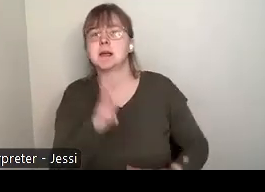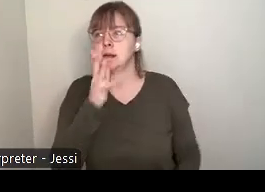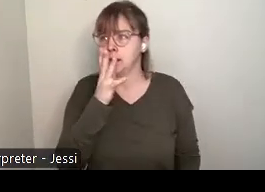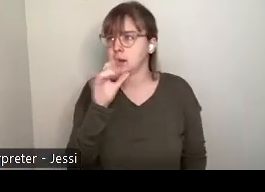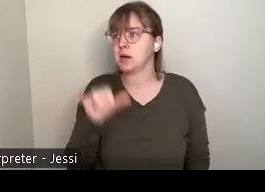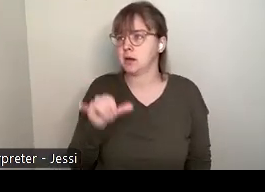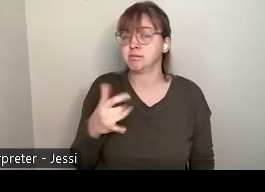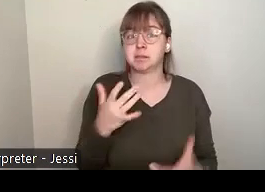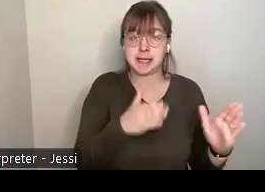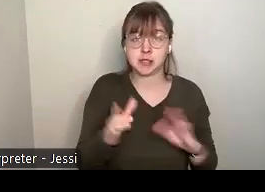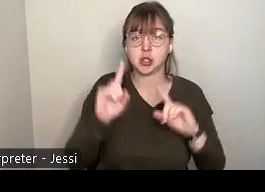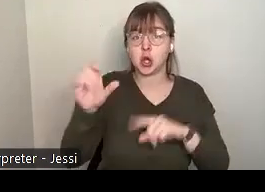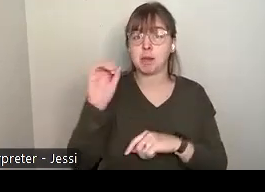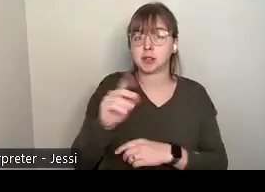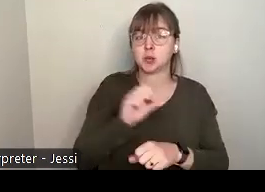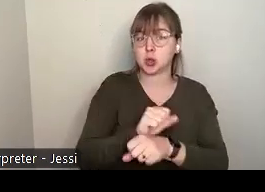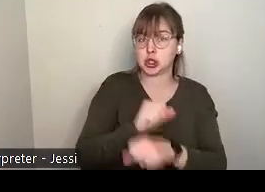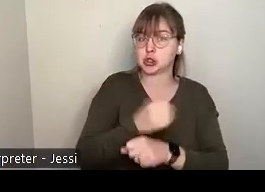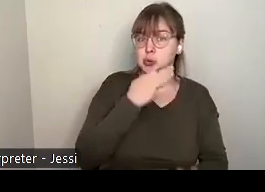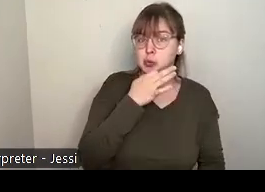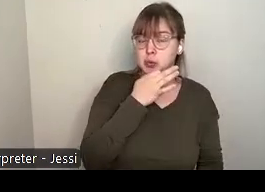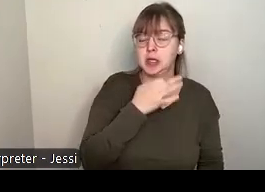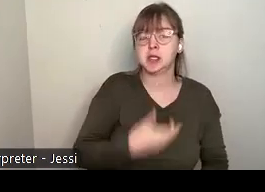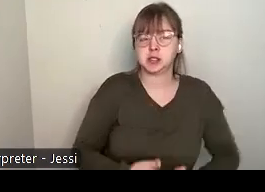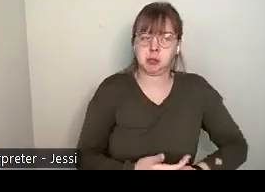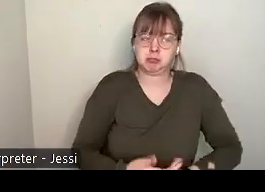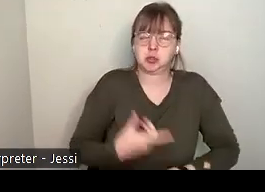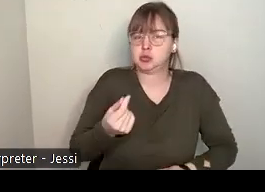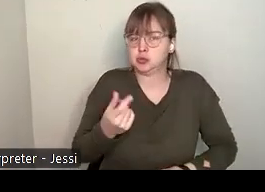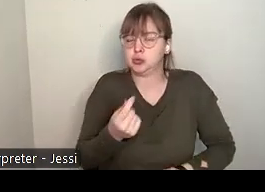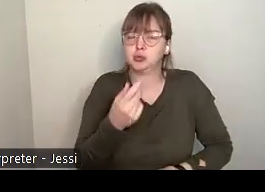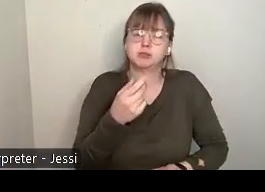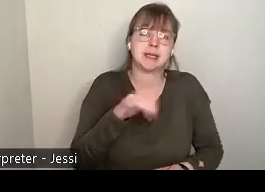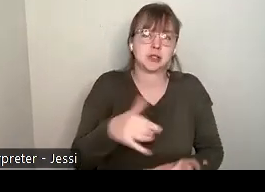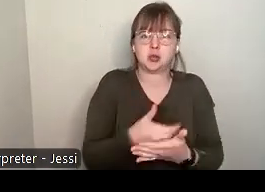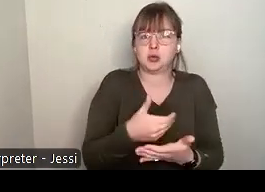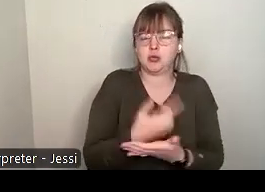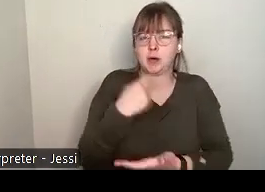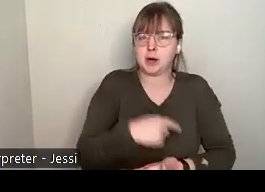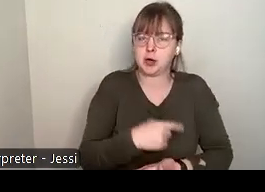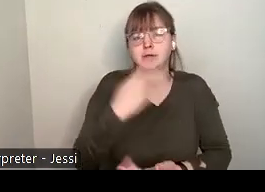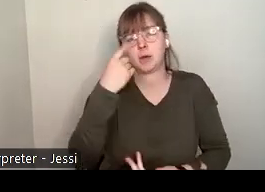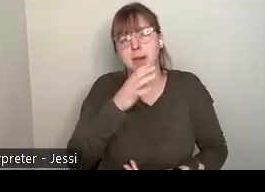so they talk about that upcoming transition and she she identifies that she needs some assistance